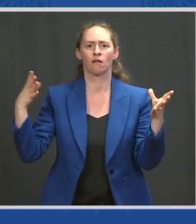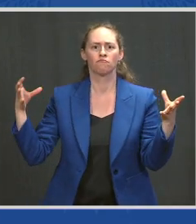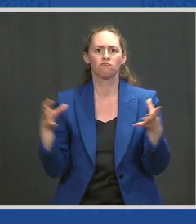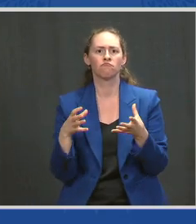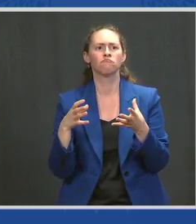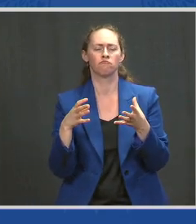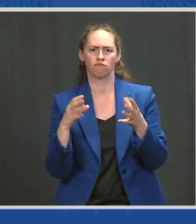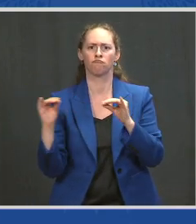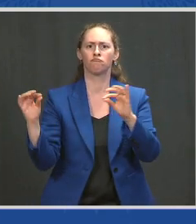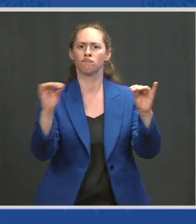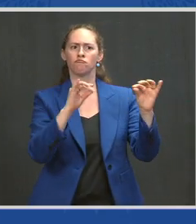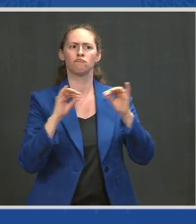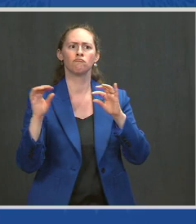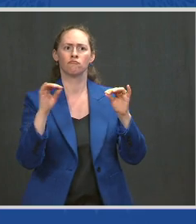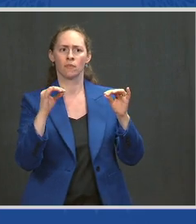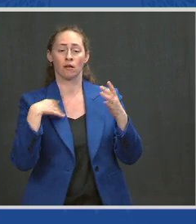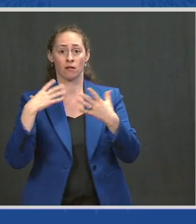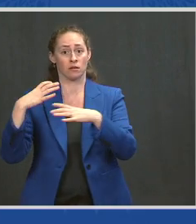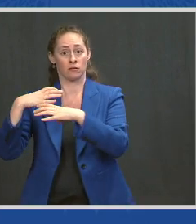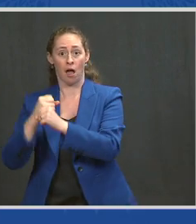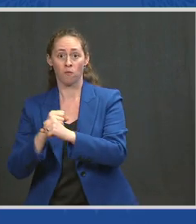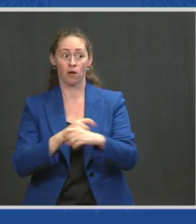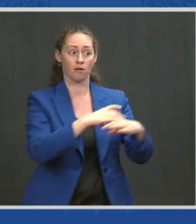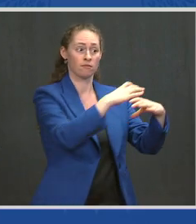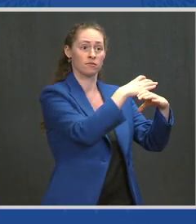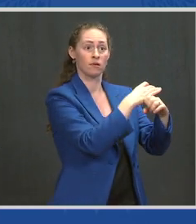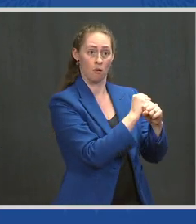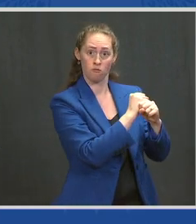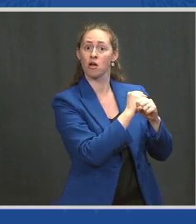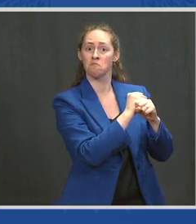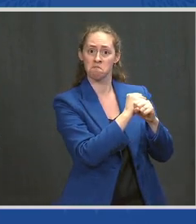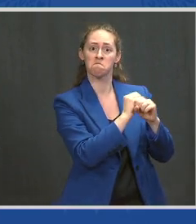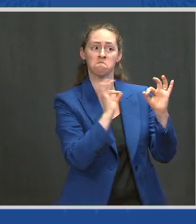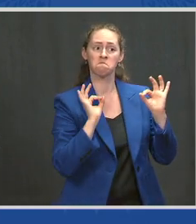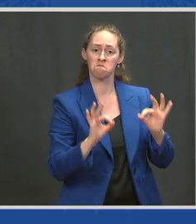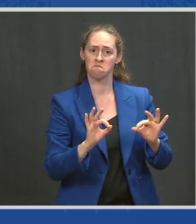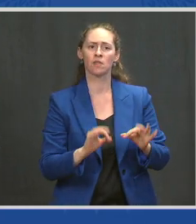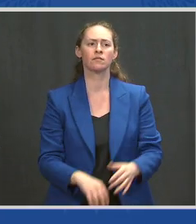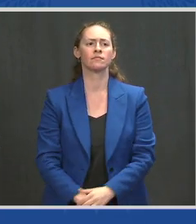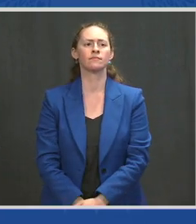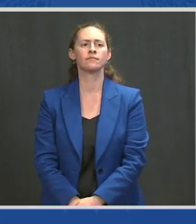and by me of what we covered. Lavrov and Blinken talked about what we had covered.